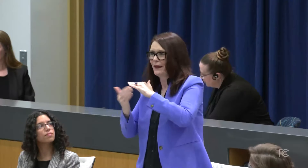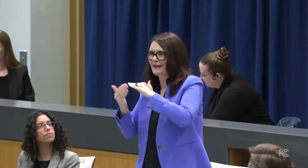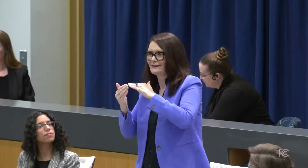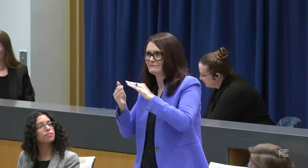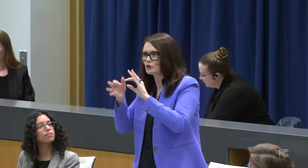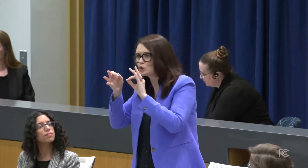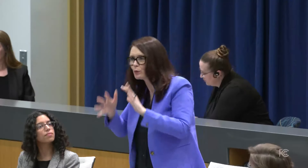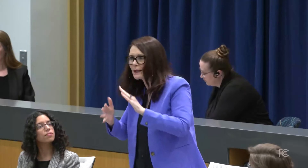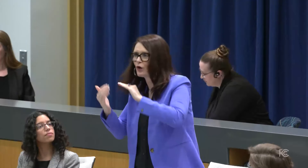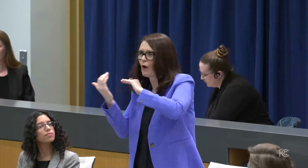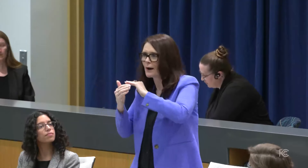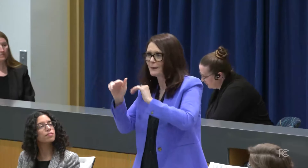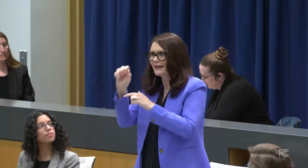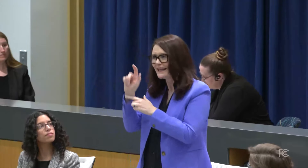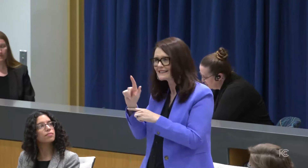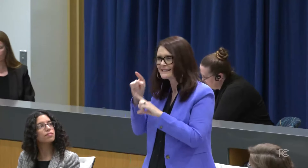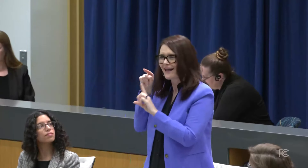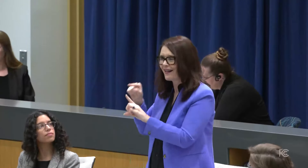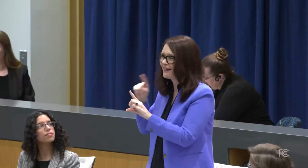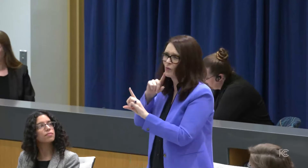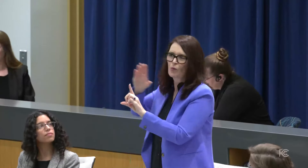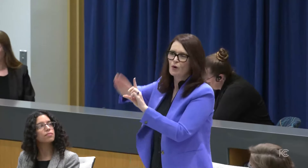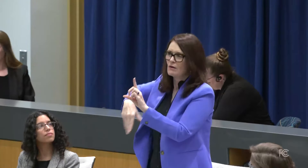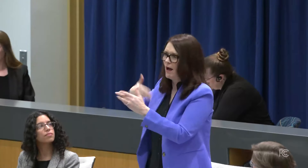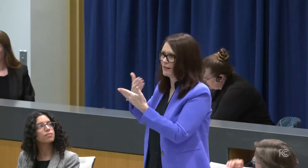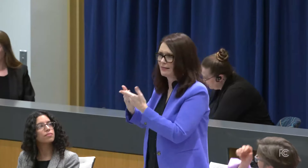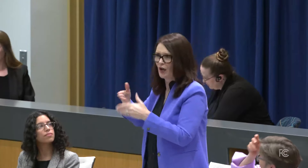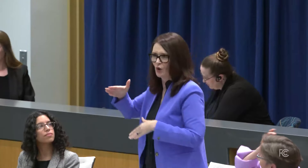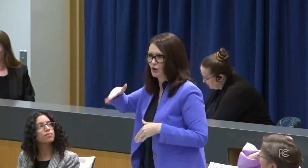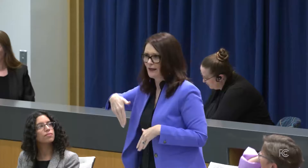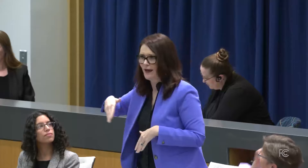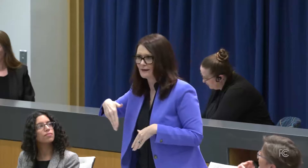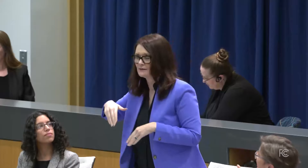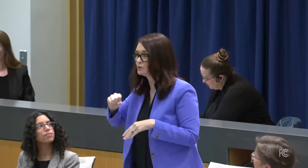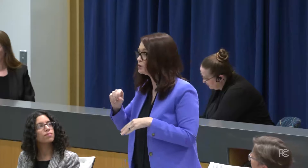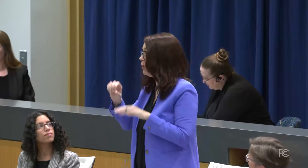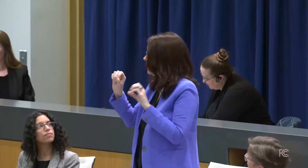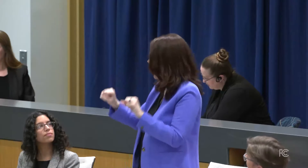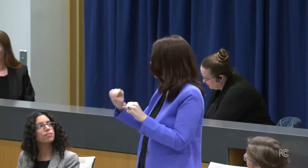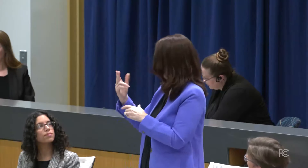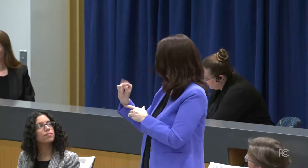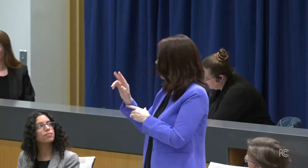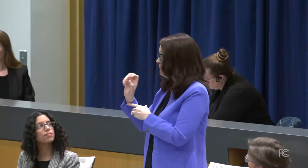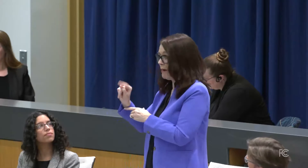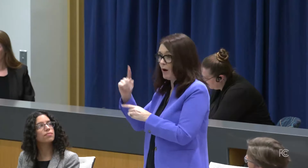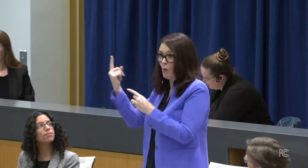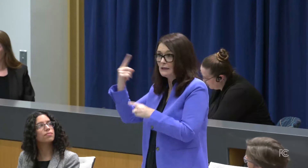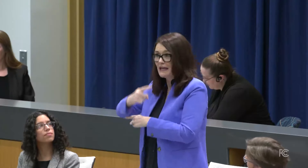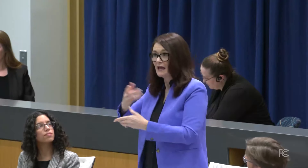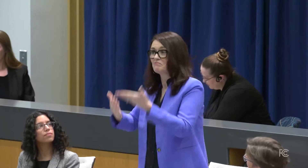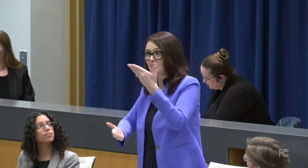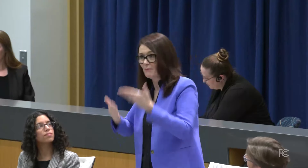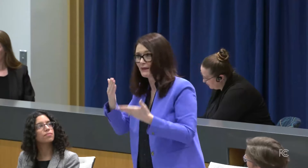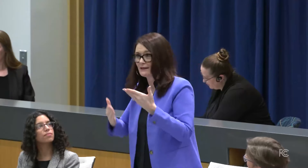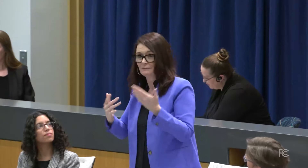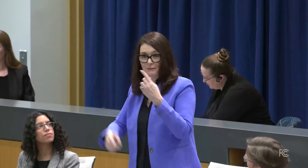ANYTHING ELSE LIKE THAT. BECAUSE WE NEED TO FEED IN A LOT OF DATA TO GET DATASETS AND ALGORITHMS THAT WILL BE